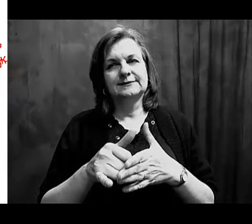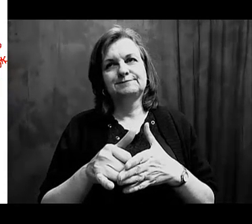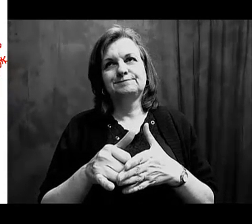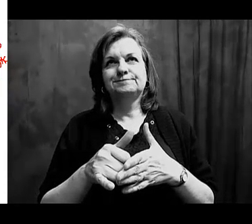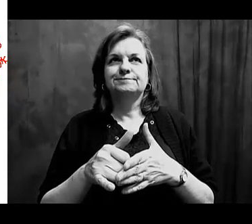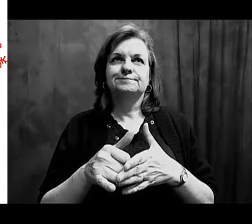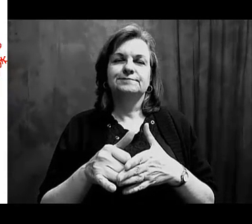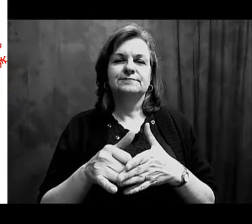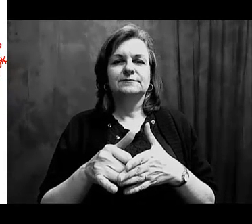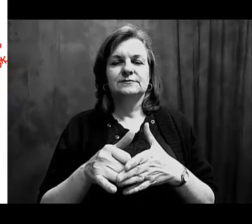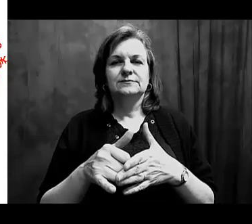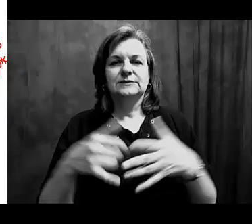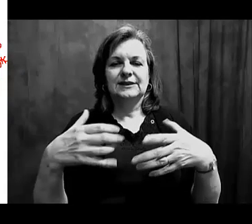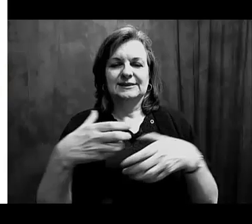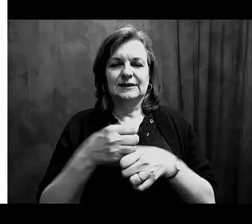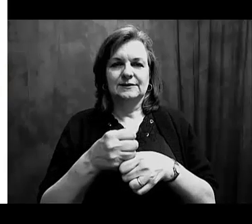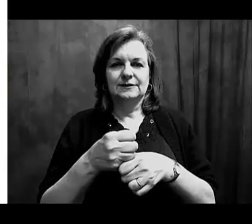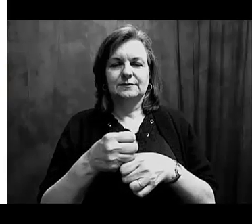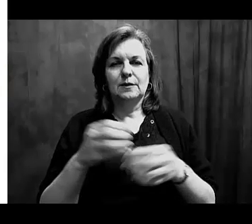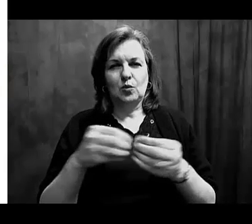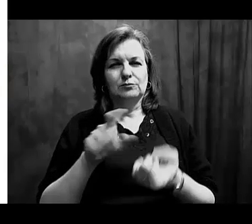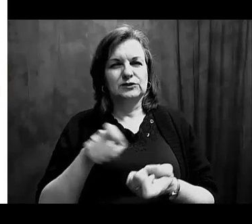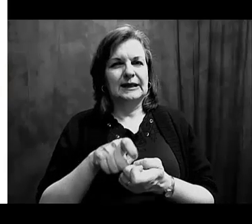condensed and concise as we go